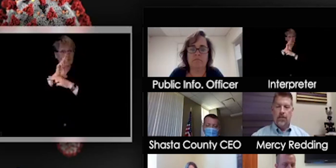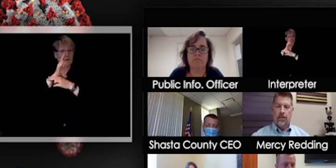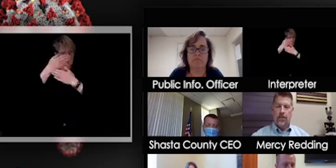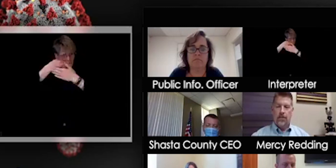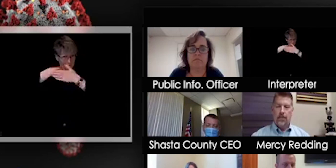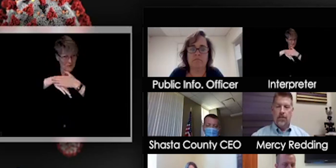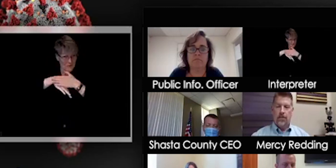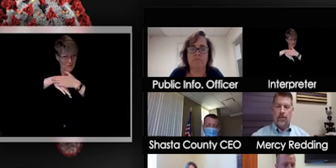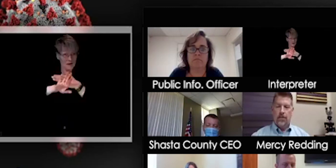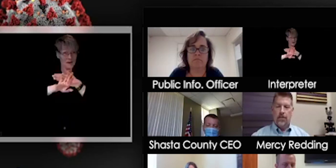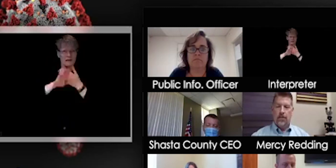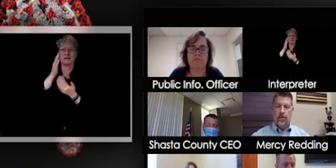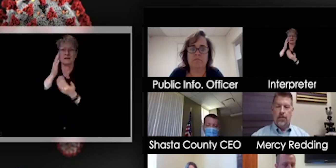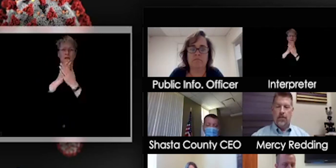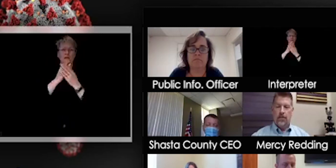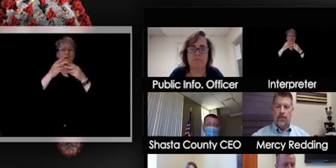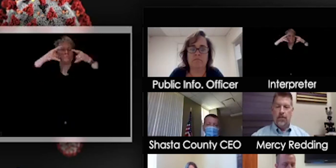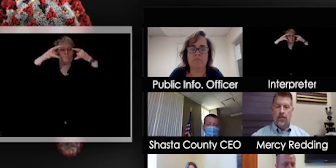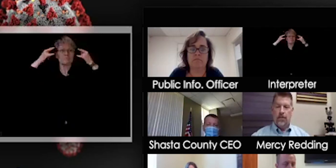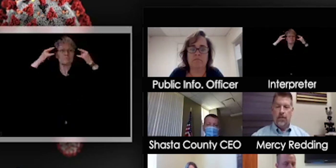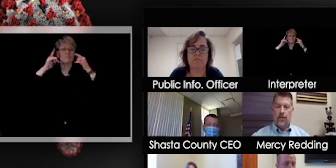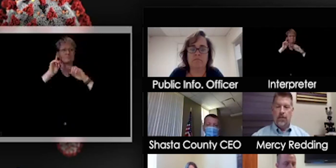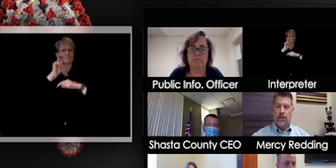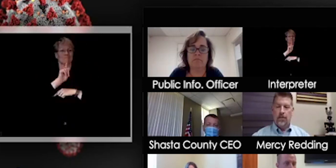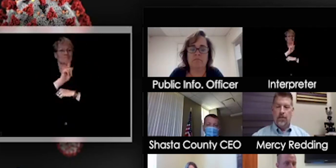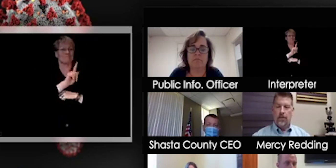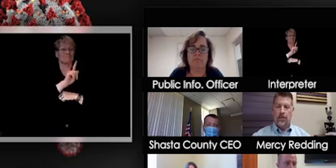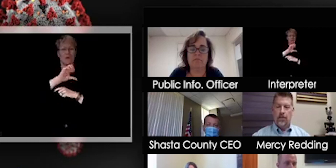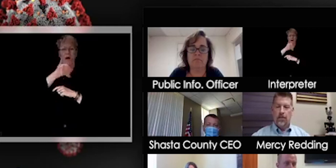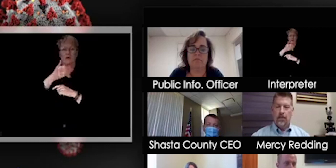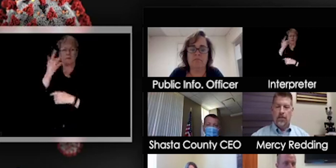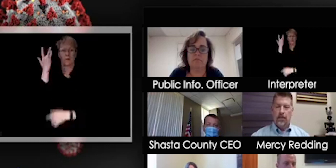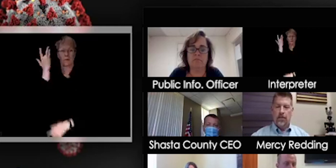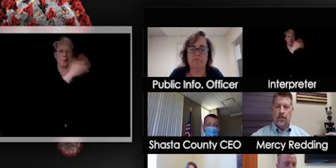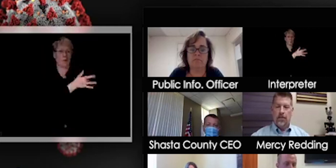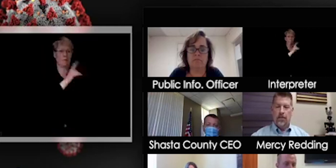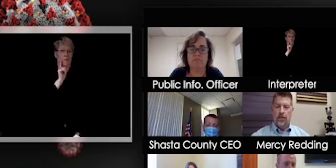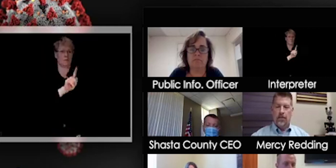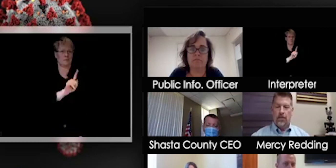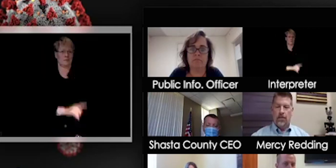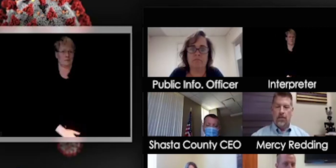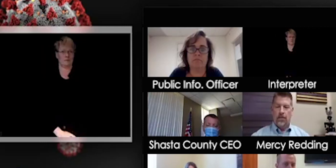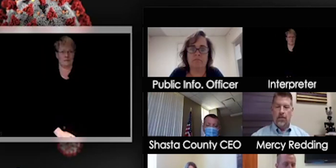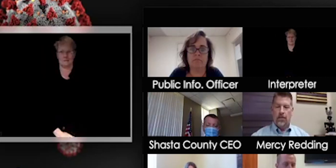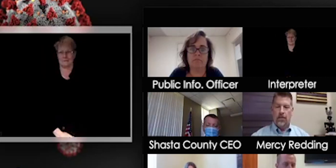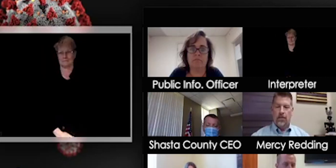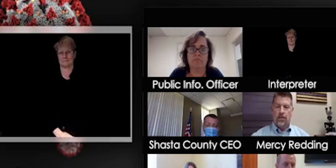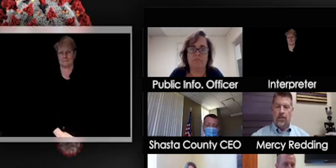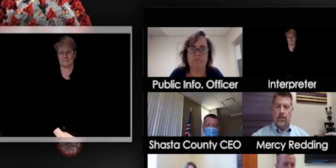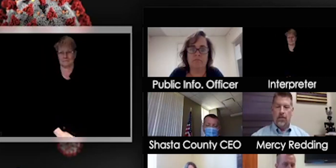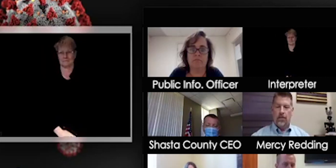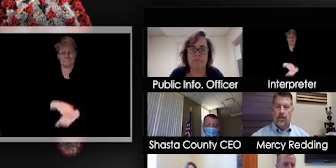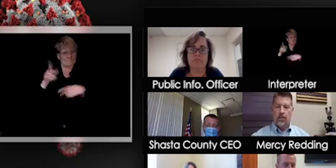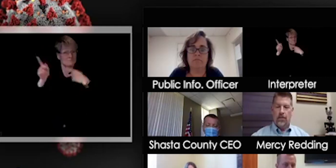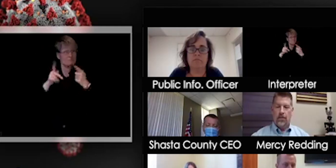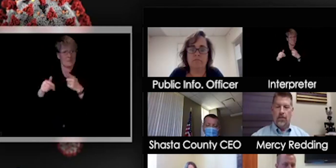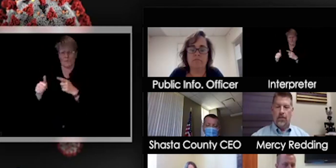and others that don't and the people that don't are putting that business at risk of